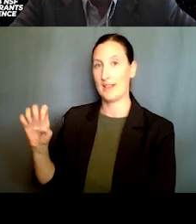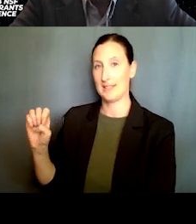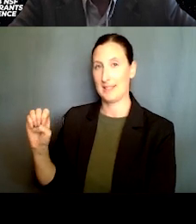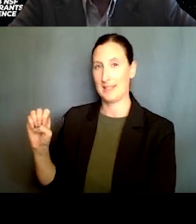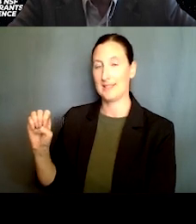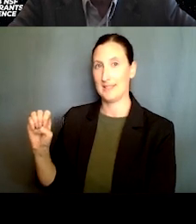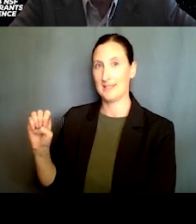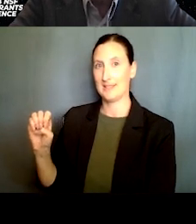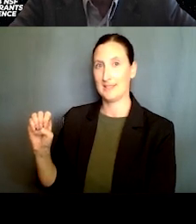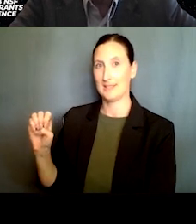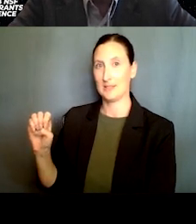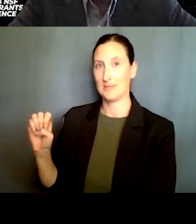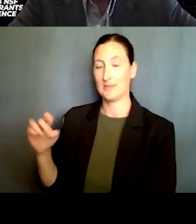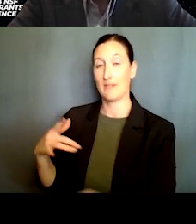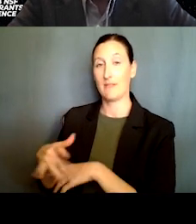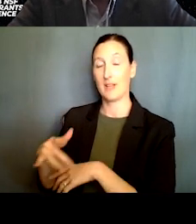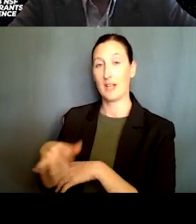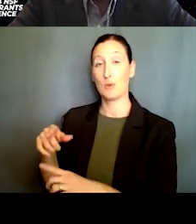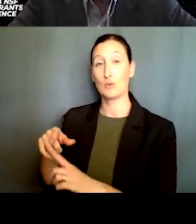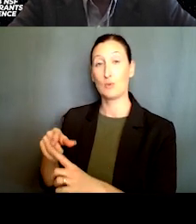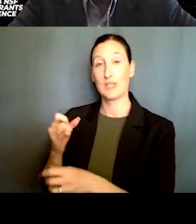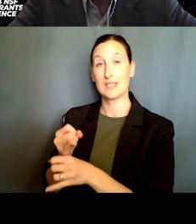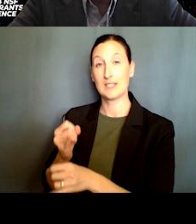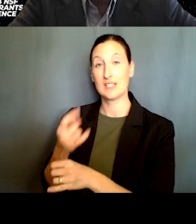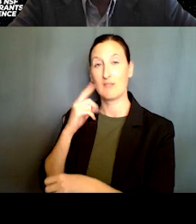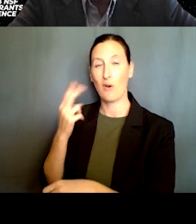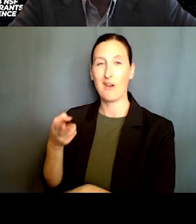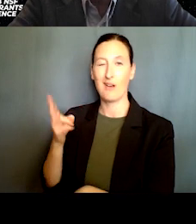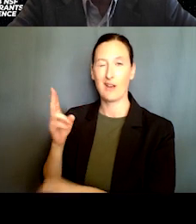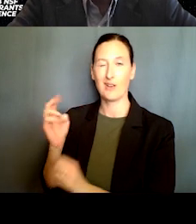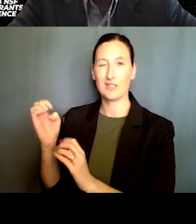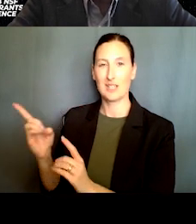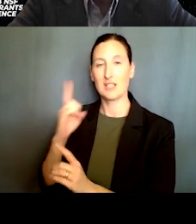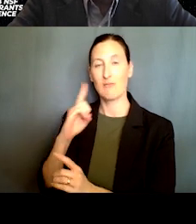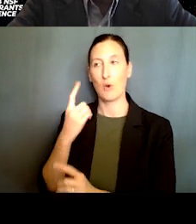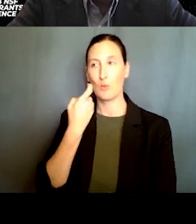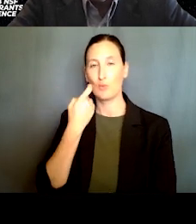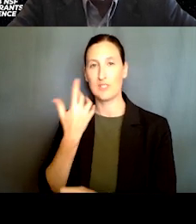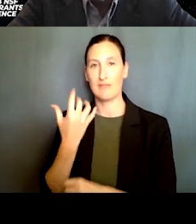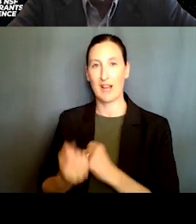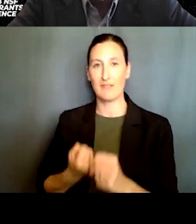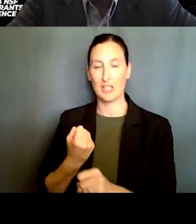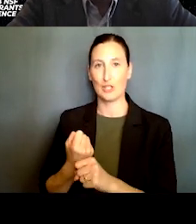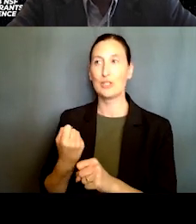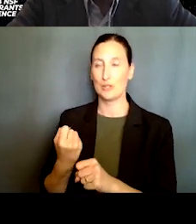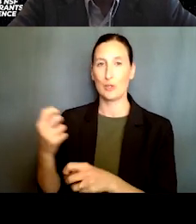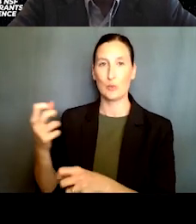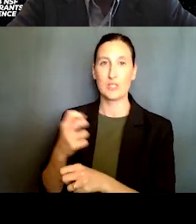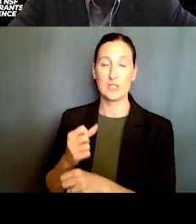It's only available to institutes of higher education that in the last five years received not